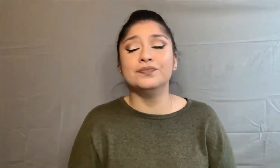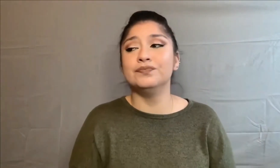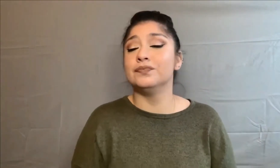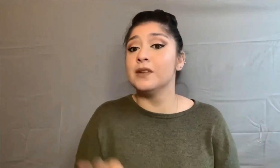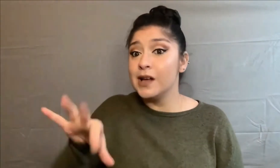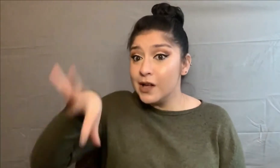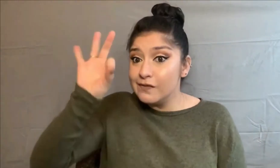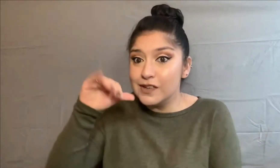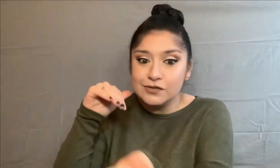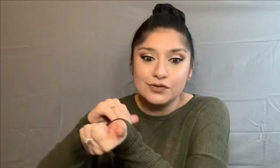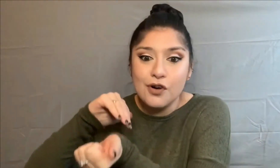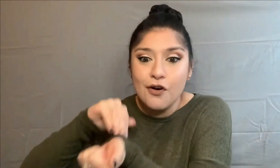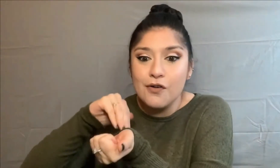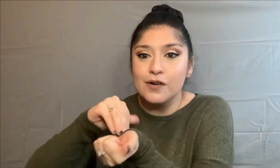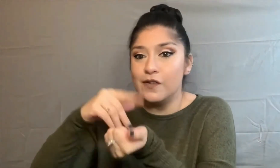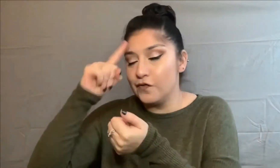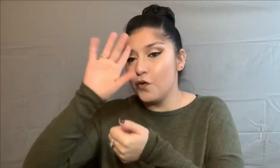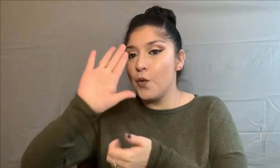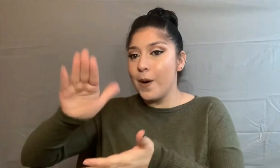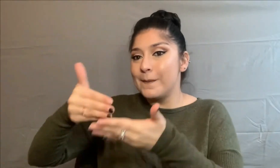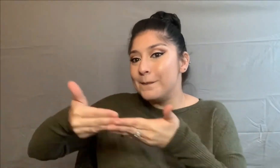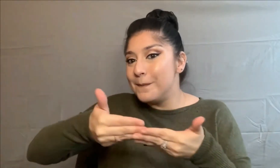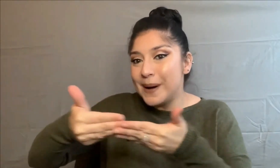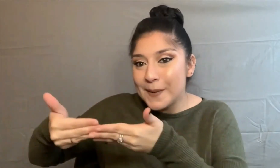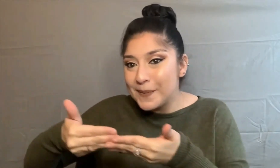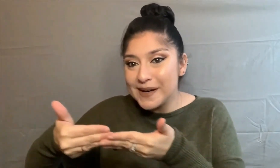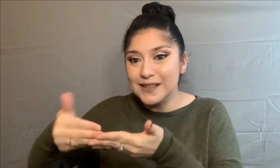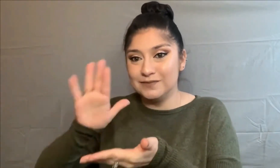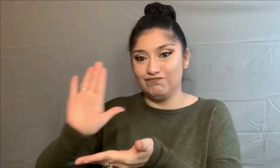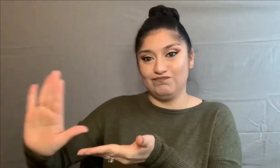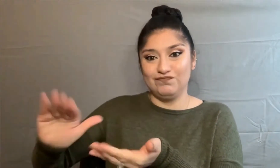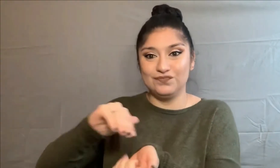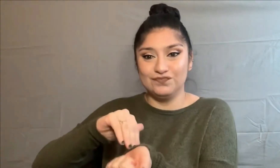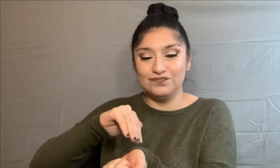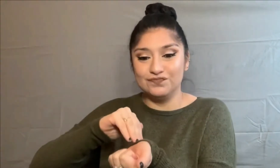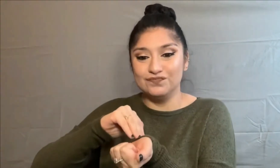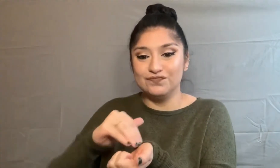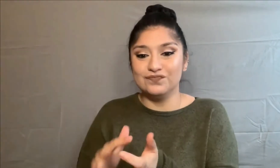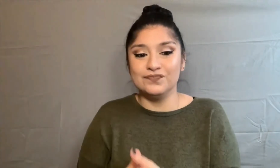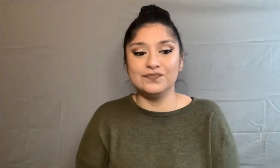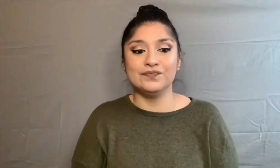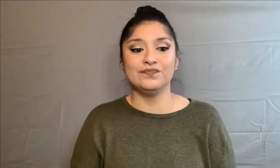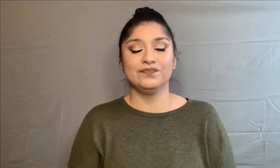Find a pediatrician for your baby.